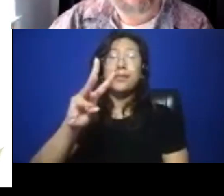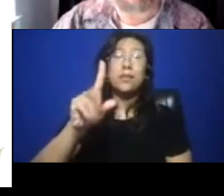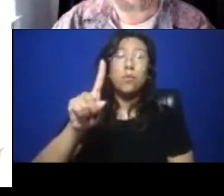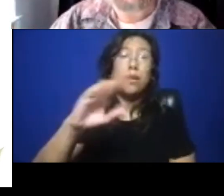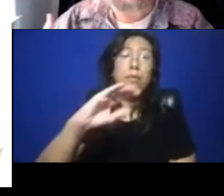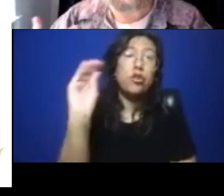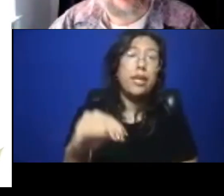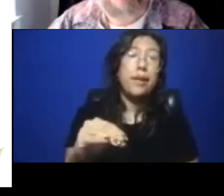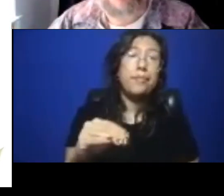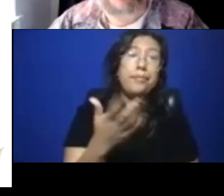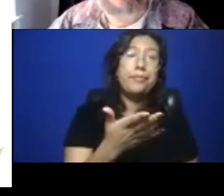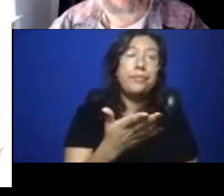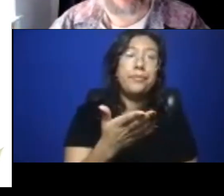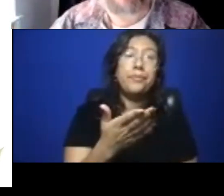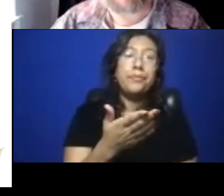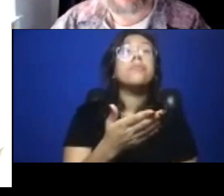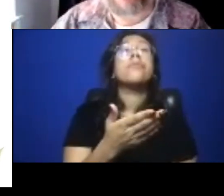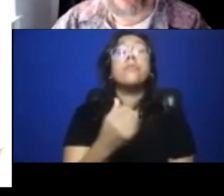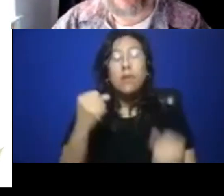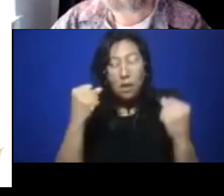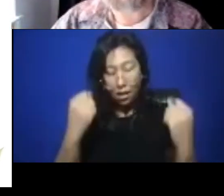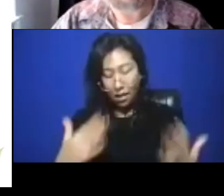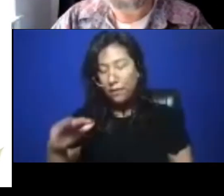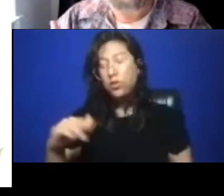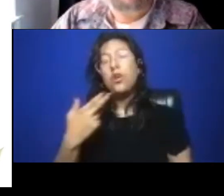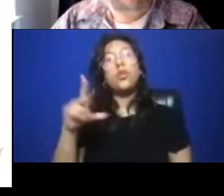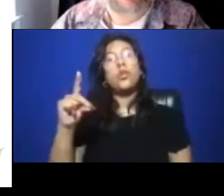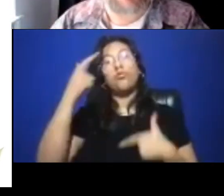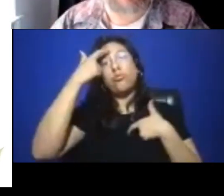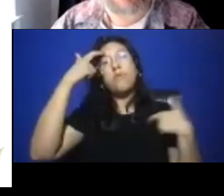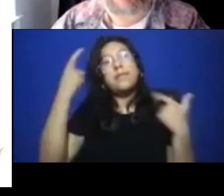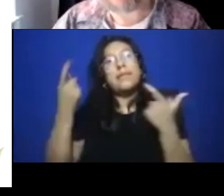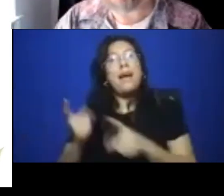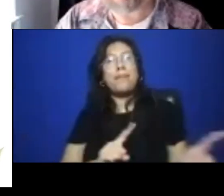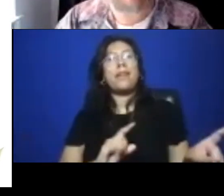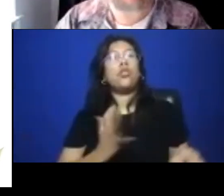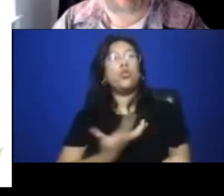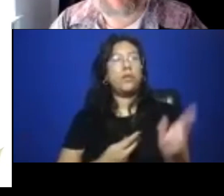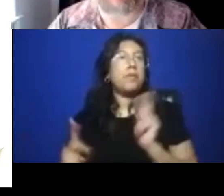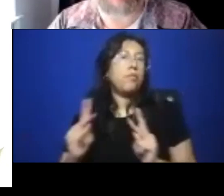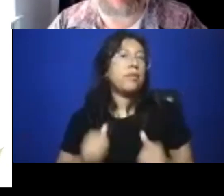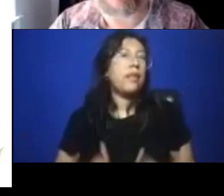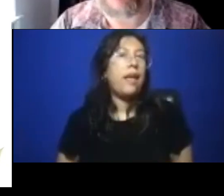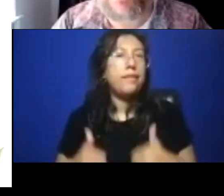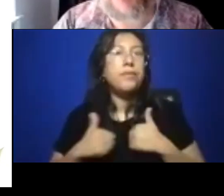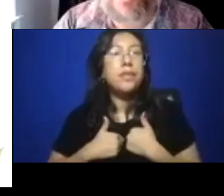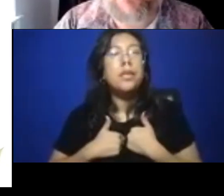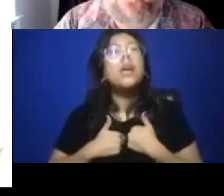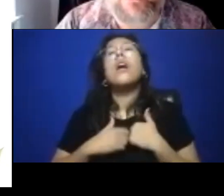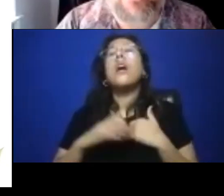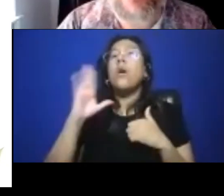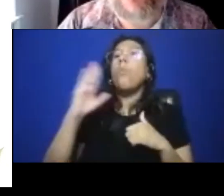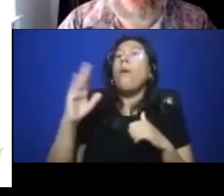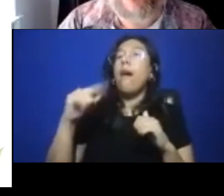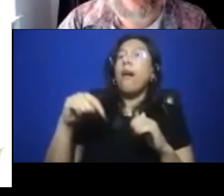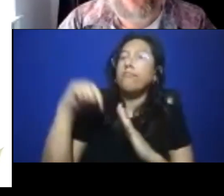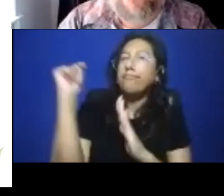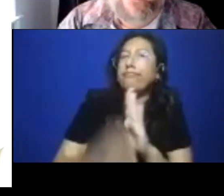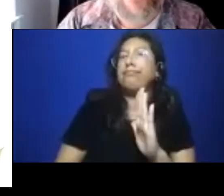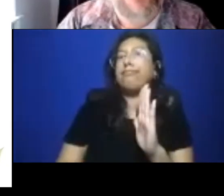So a lot of childhood trauma is happening in trans people's lives. We're gonna talk about that a lot, lot more in November.